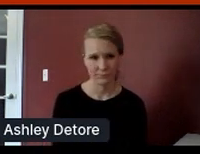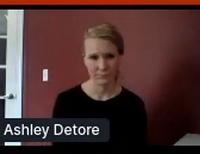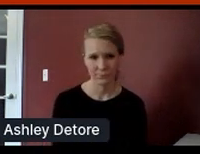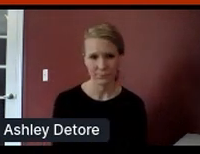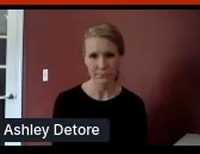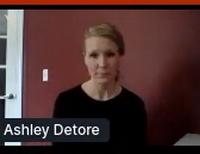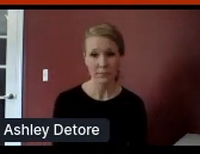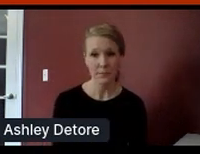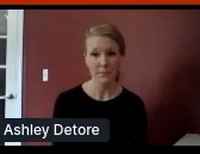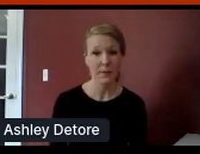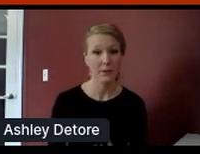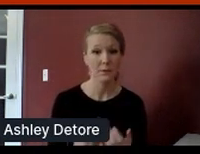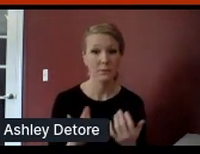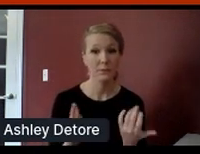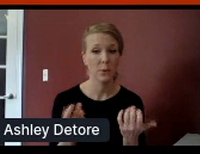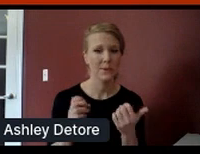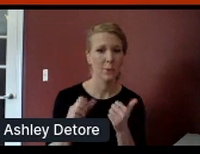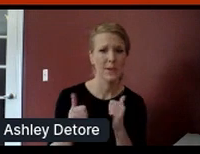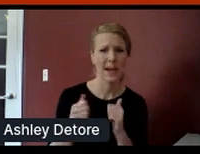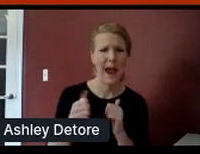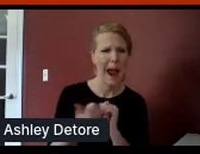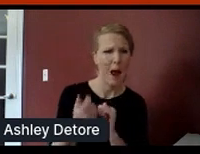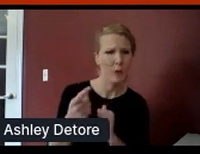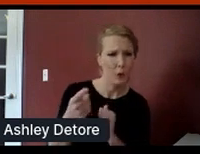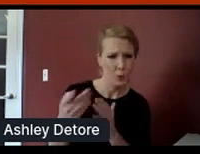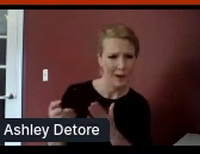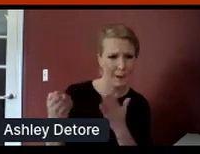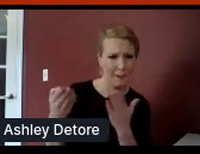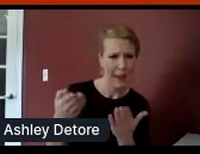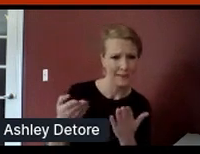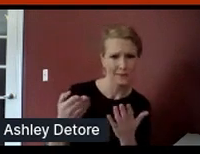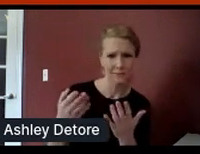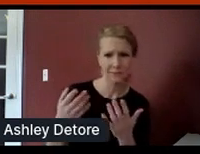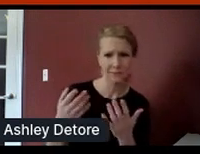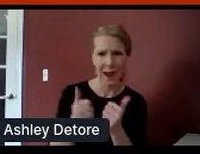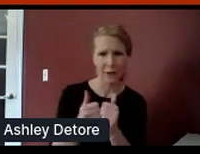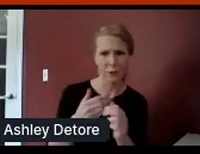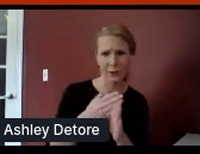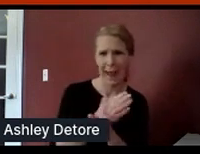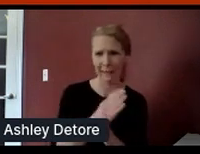How do you recommend navigating the very real danger of being a woman while trying not to stereotype men you